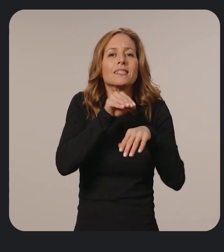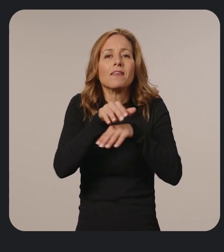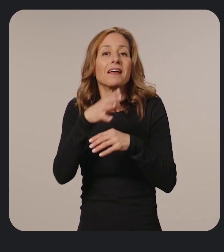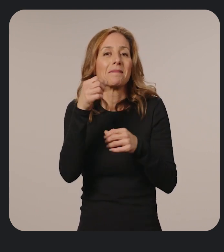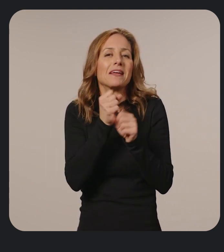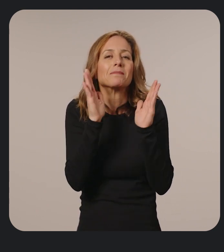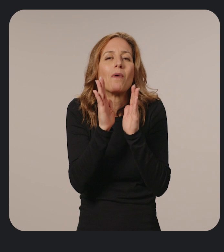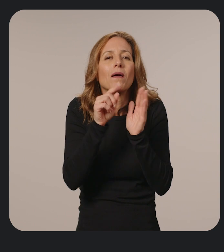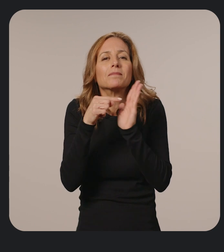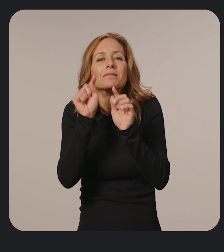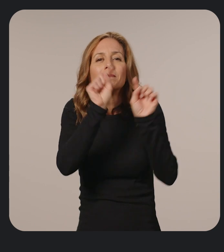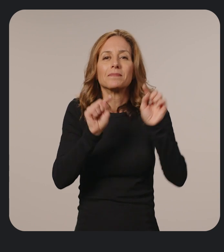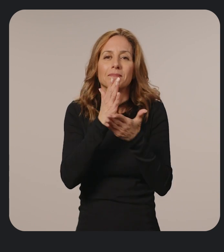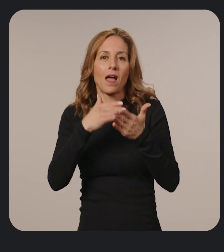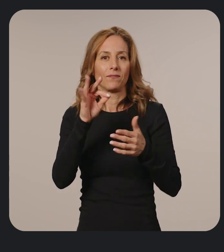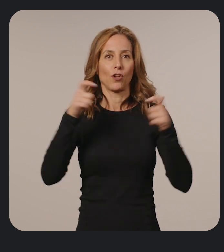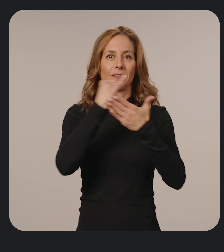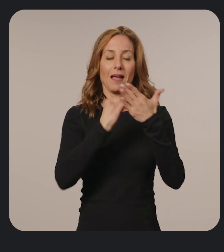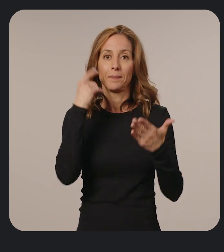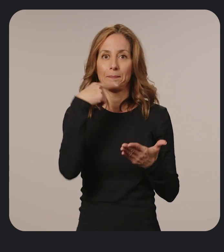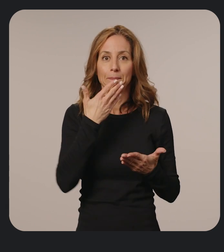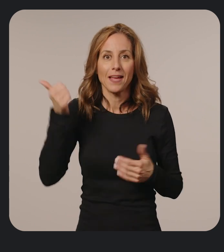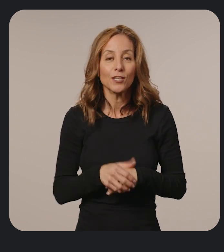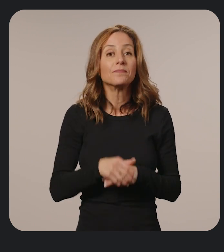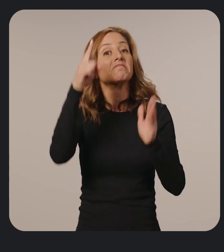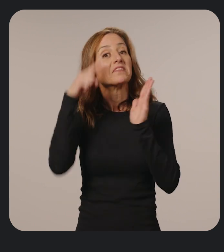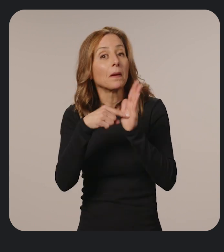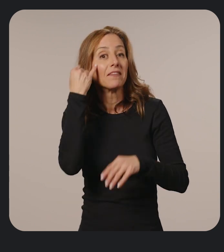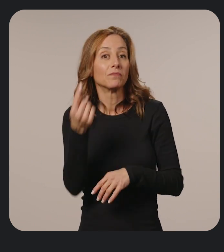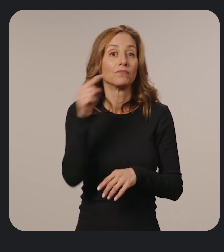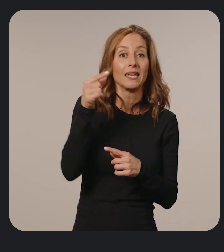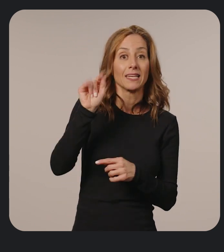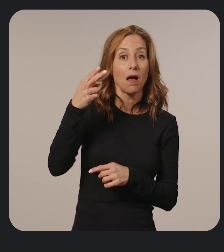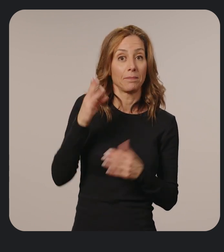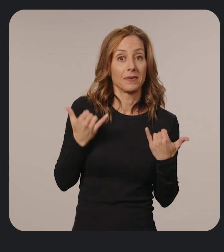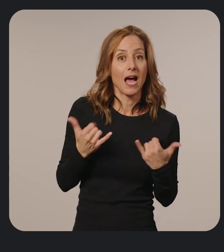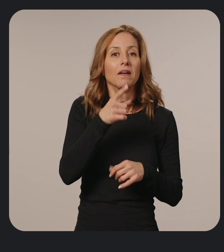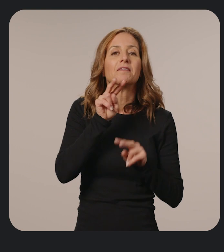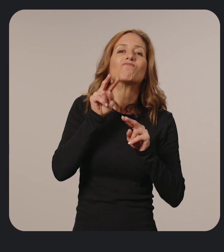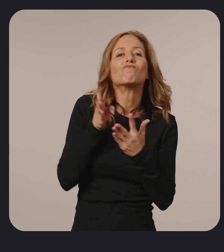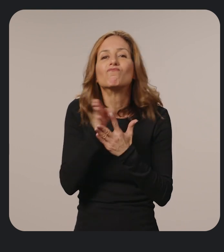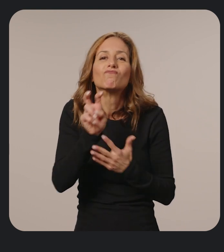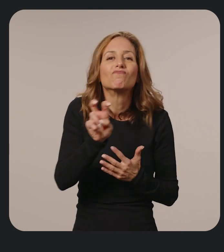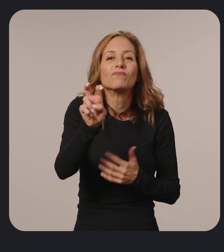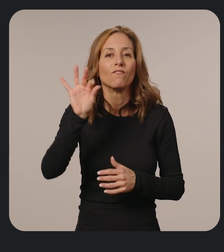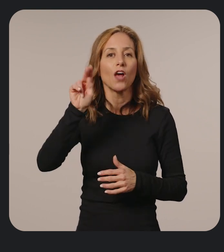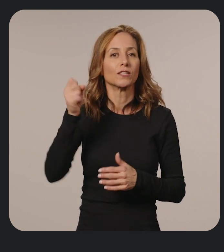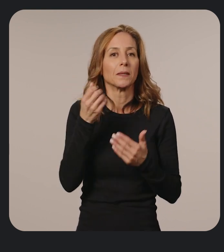small elements of a larger design language better. For example, if you were to head over to GitHub right now and take a spin through Flutter's Material